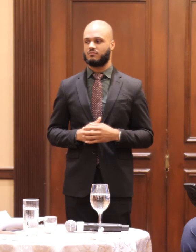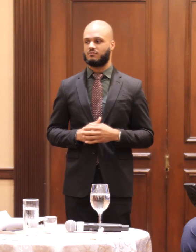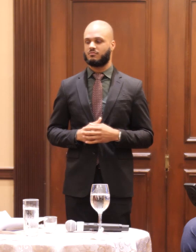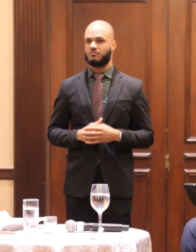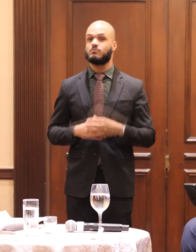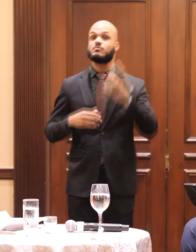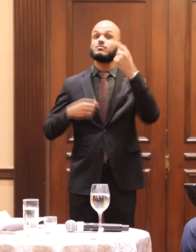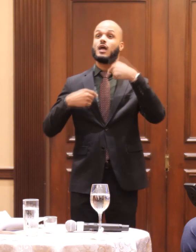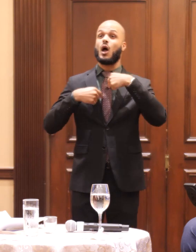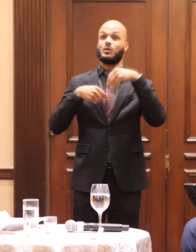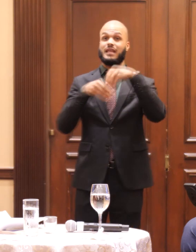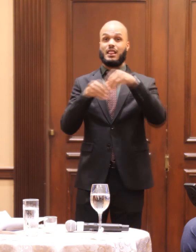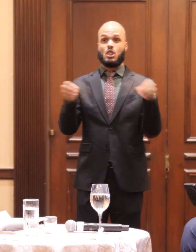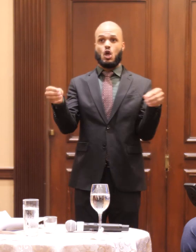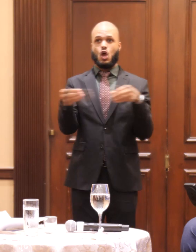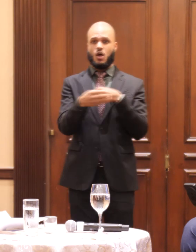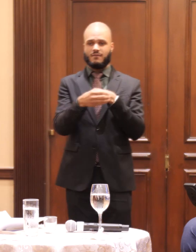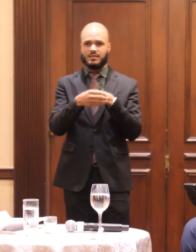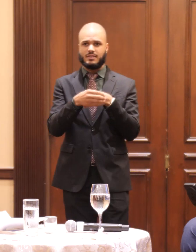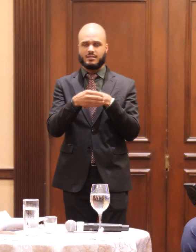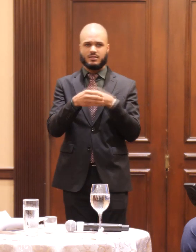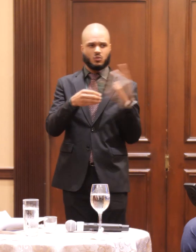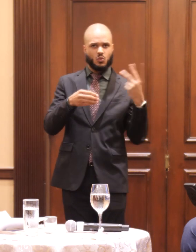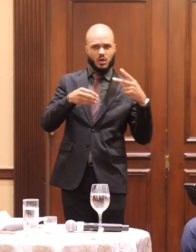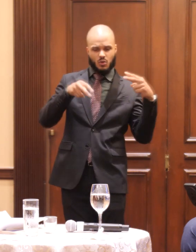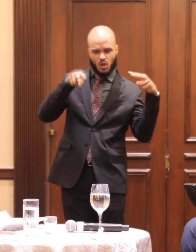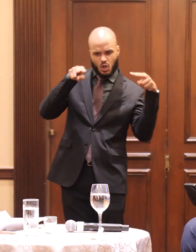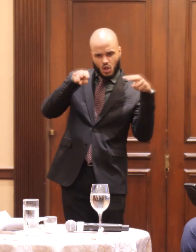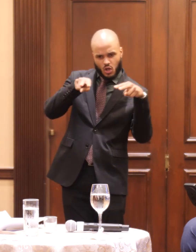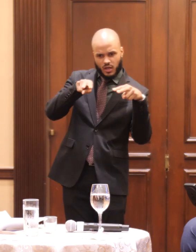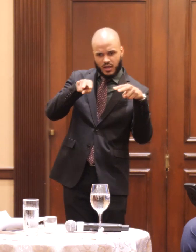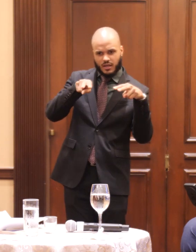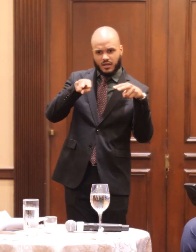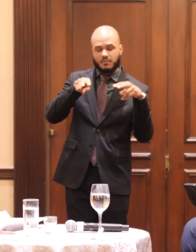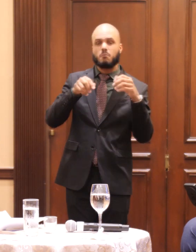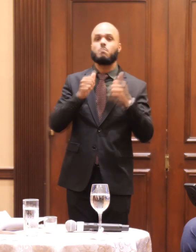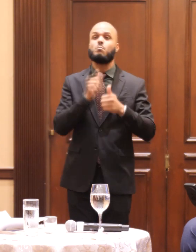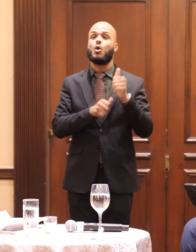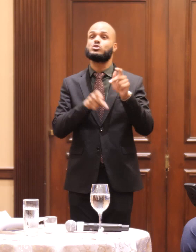my office and we were kind of looking--most the people out there at that time were, it was kind